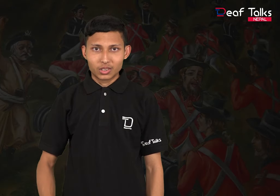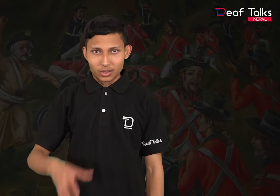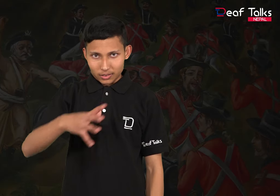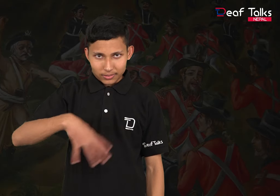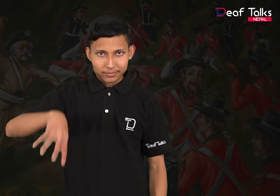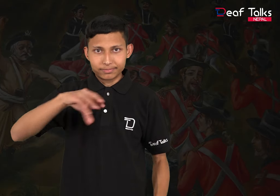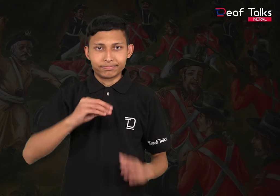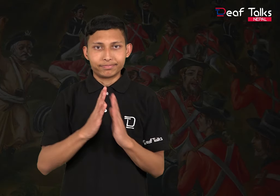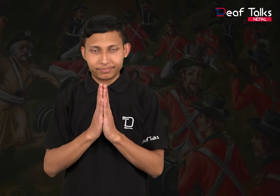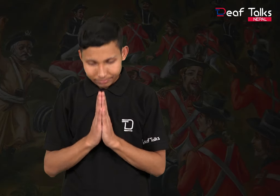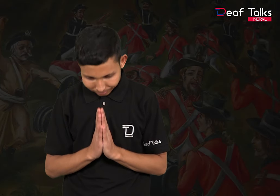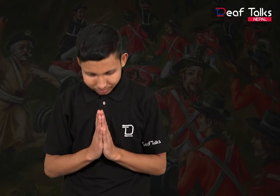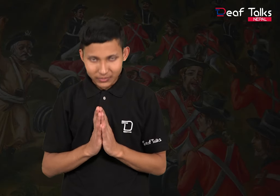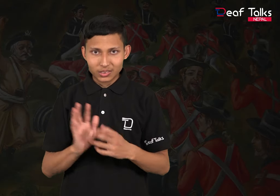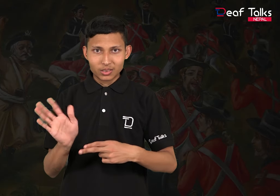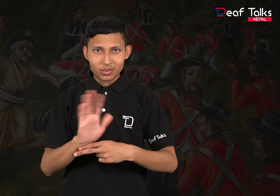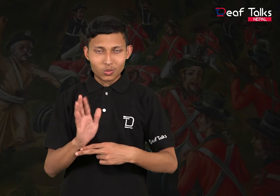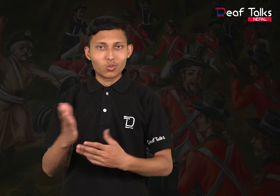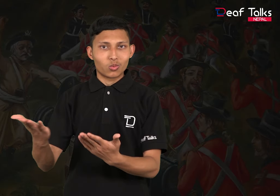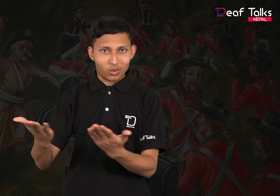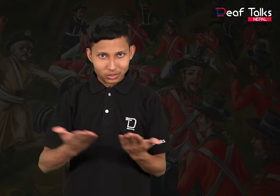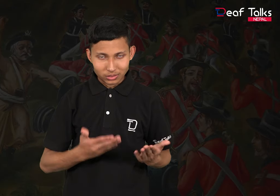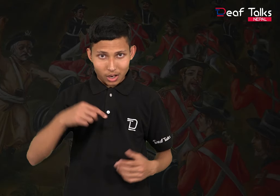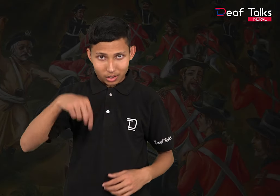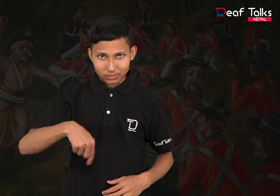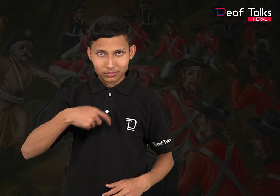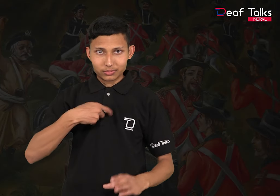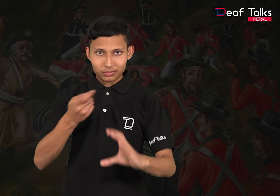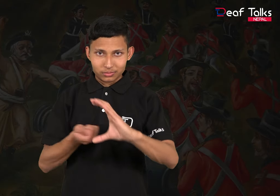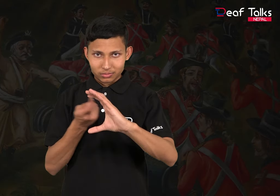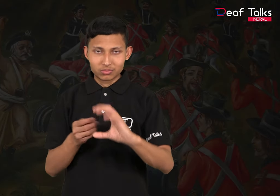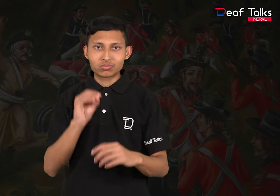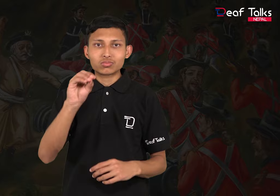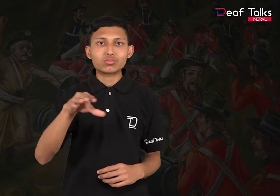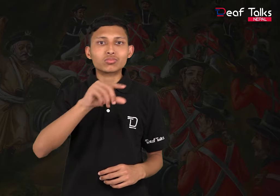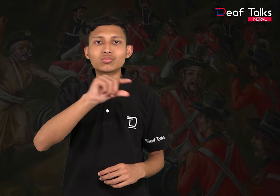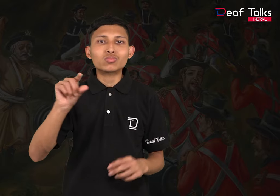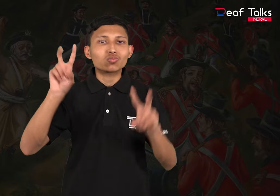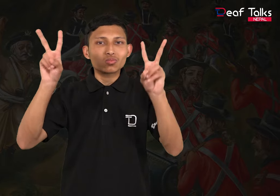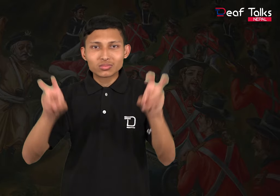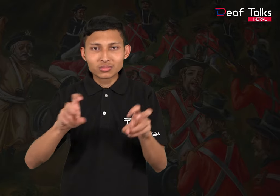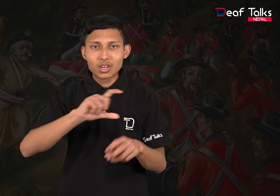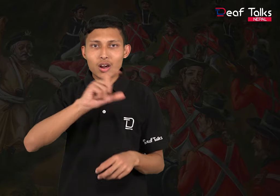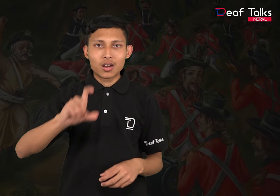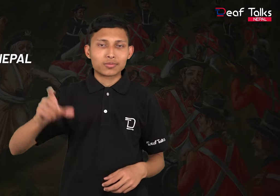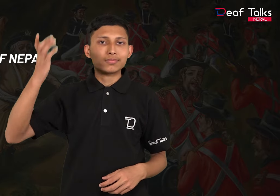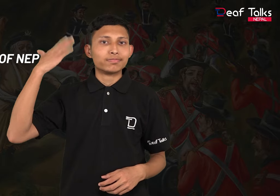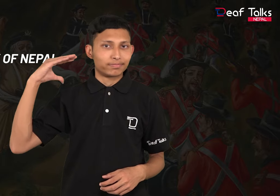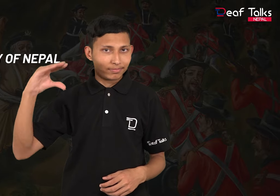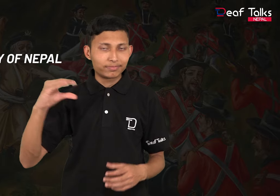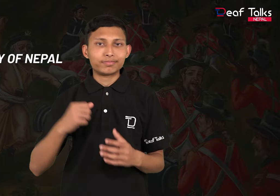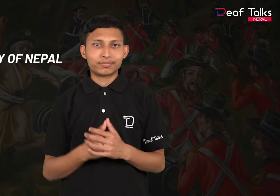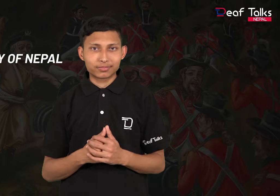Hello everyone, welcome to Nepal Deaf Talk and today we learn about the history of Nepal!